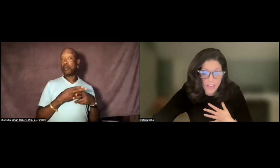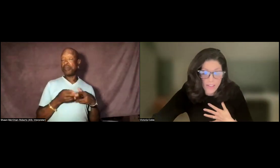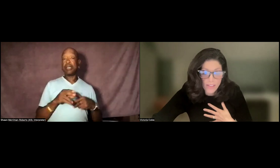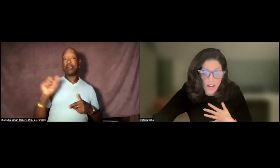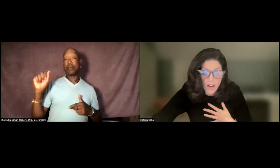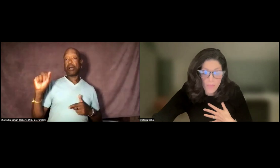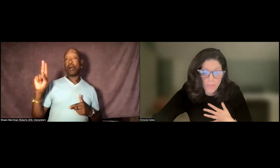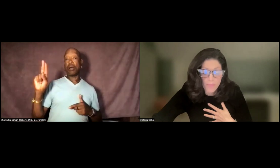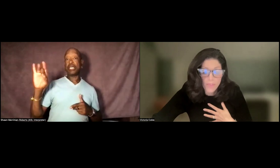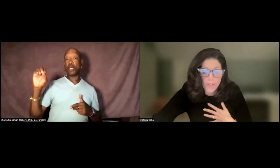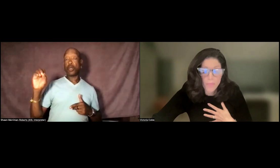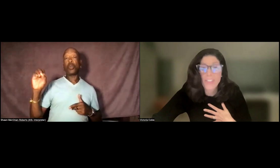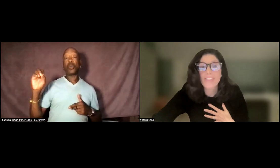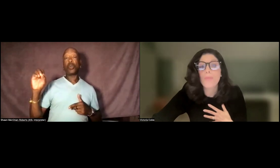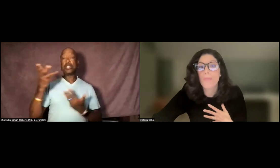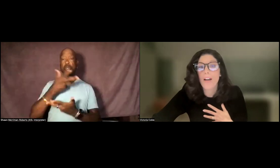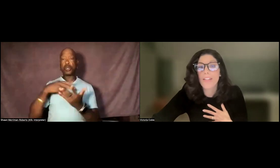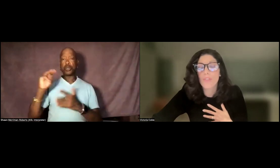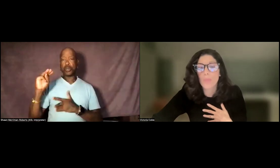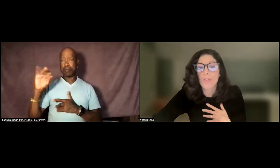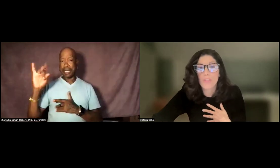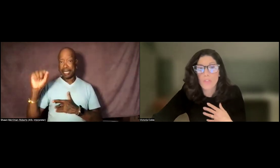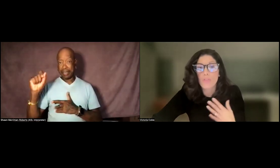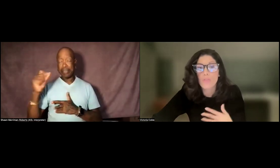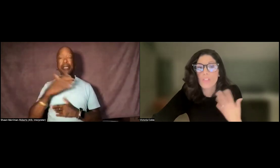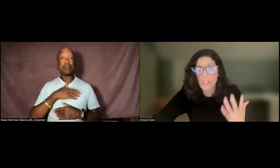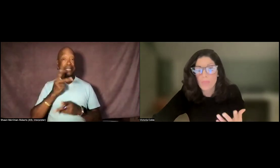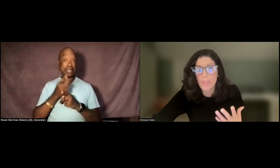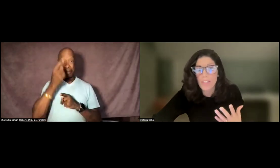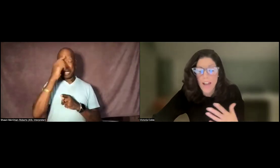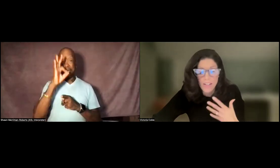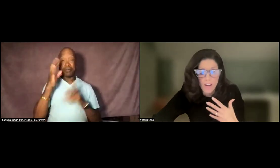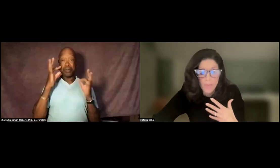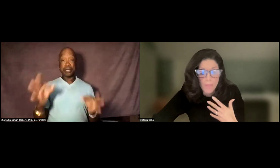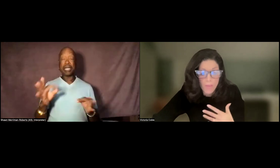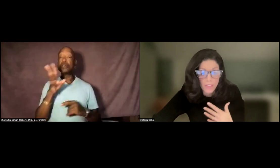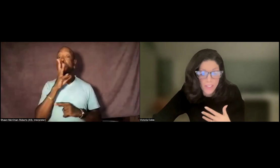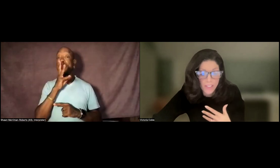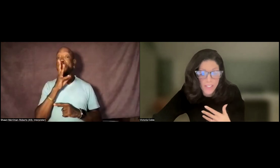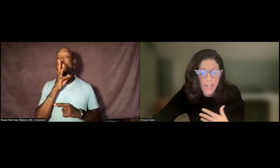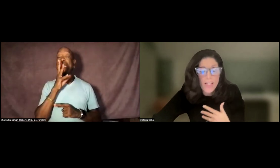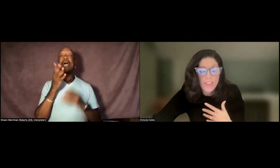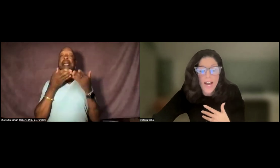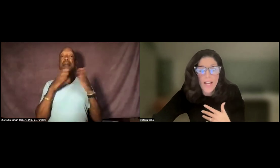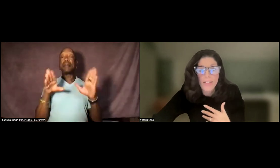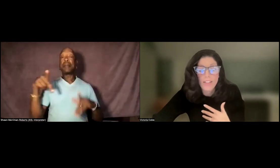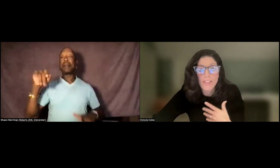and um please keep in mind if you're a person who chooses to speak at um a public hearing that